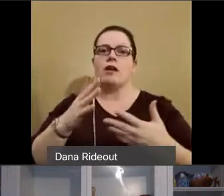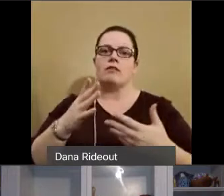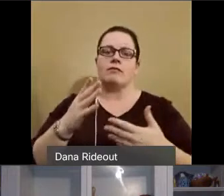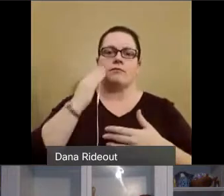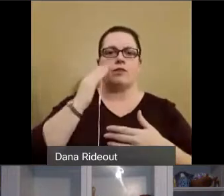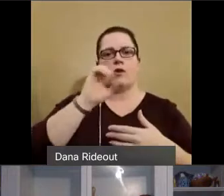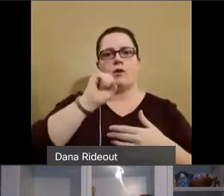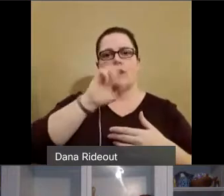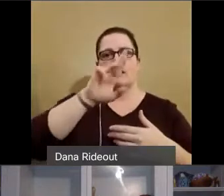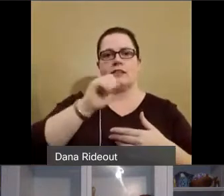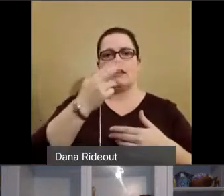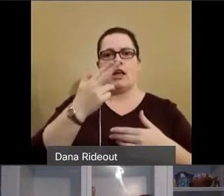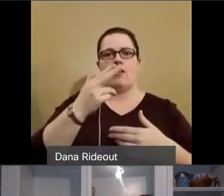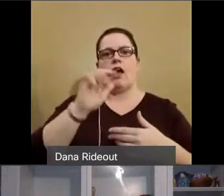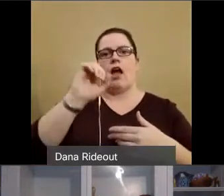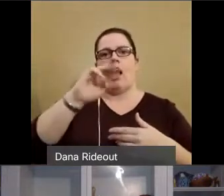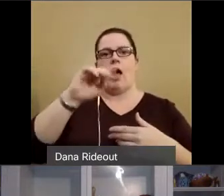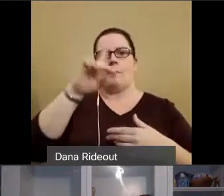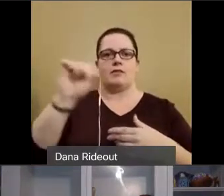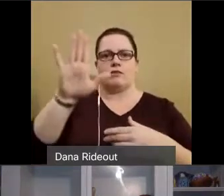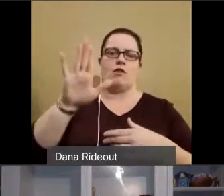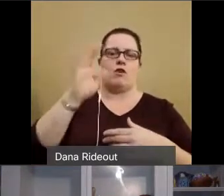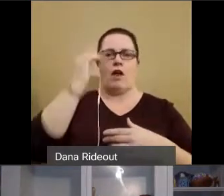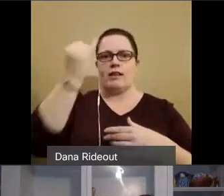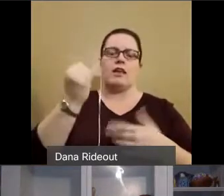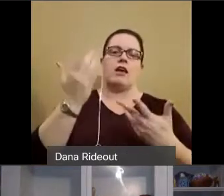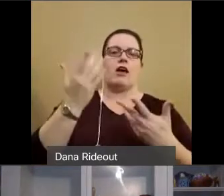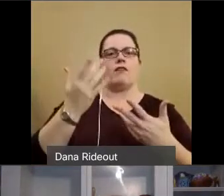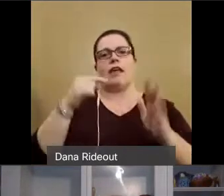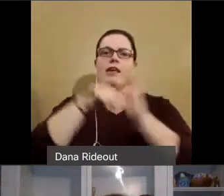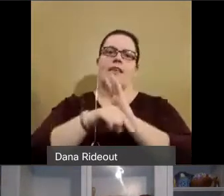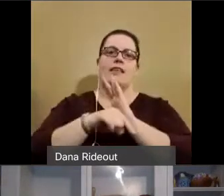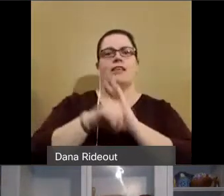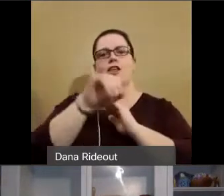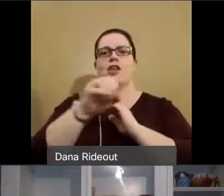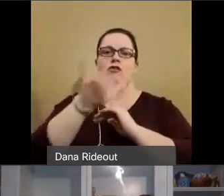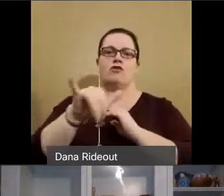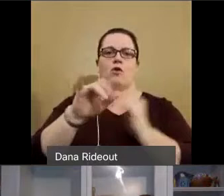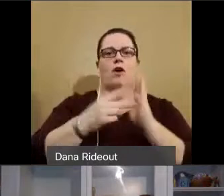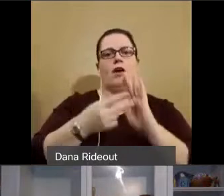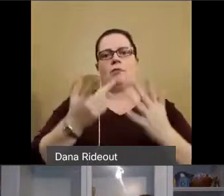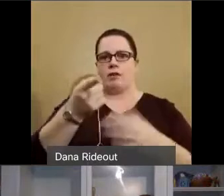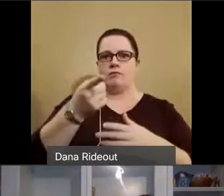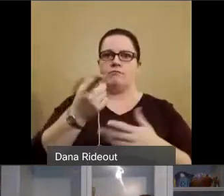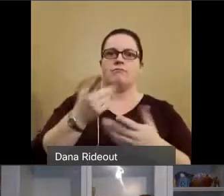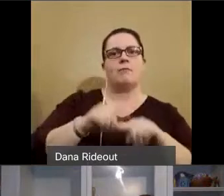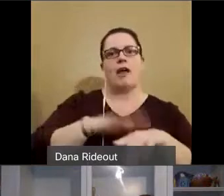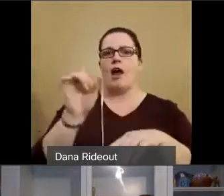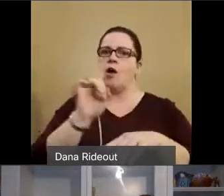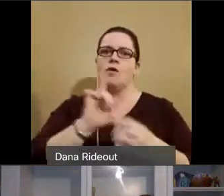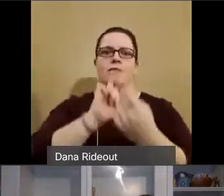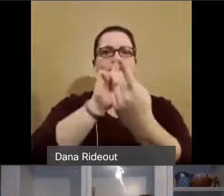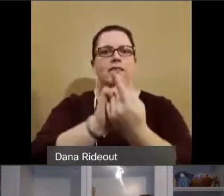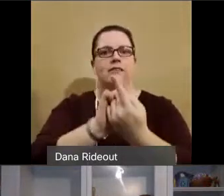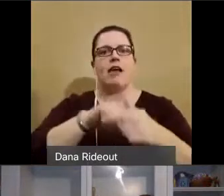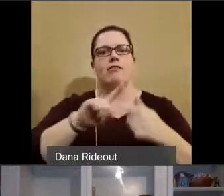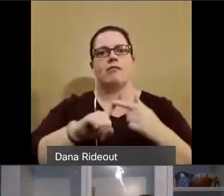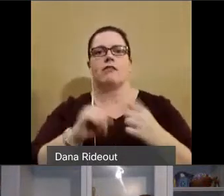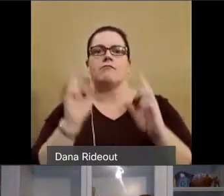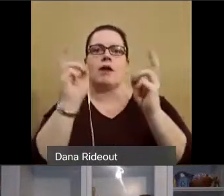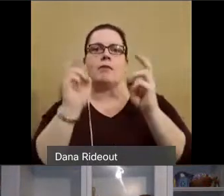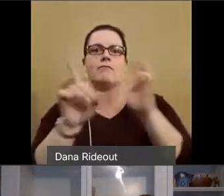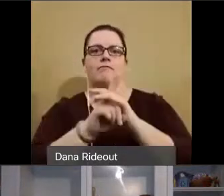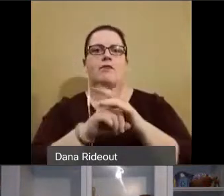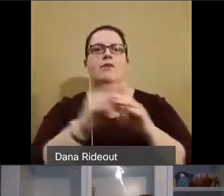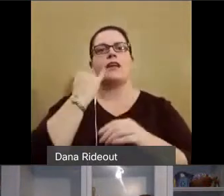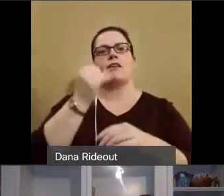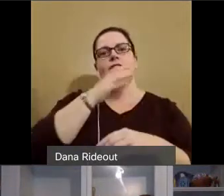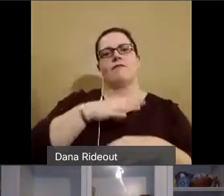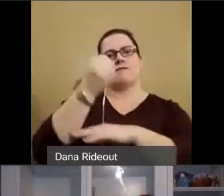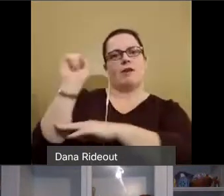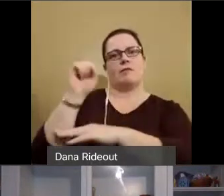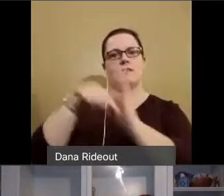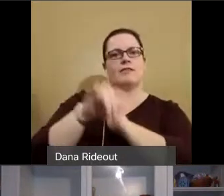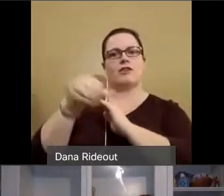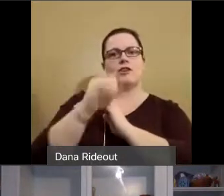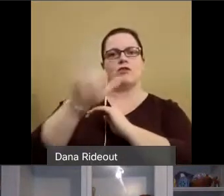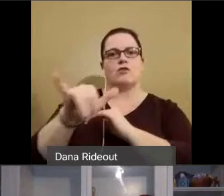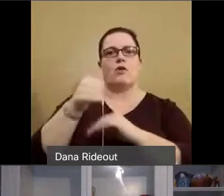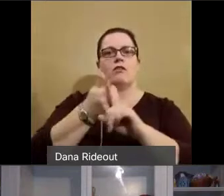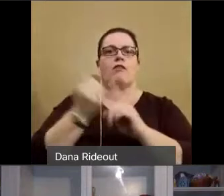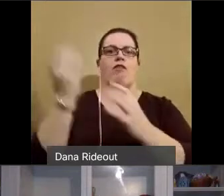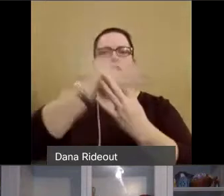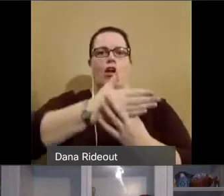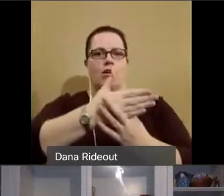Idea of a feminist kill joy Sarah, it says you can be a kill joy because of what you bring up wherever you meet up. And she says if the feminist kill joy gets in the way of happiness to claim this figure is to be willing to get in the way. And so.